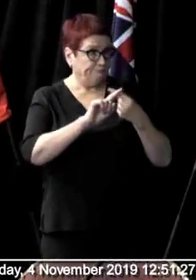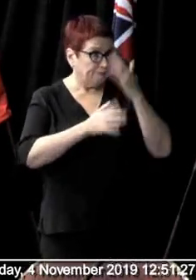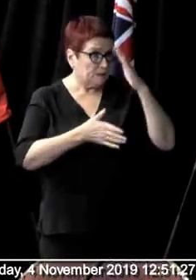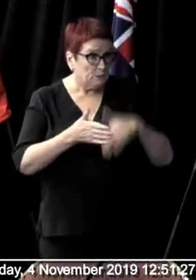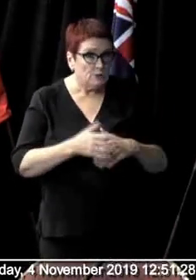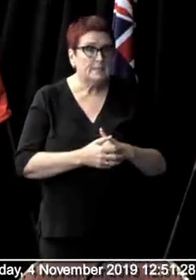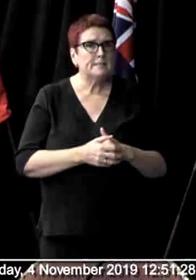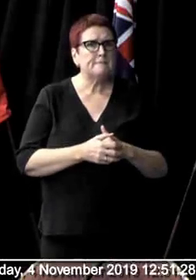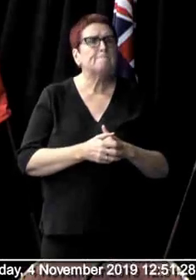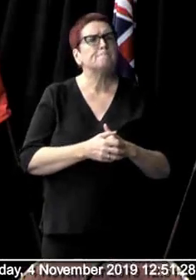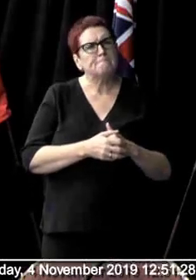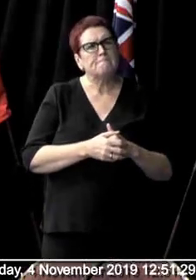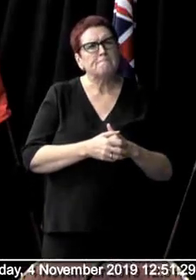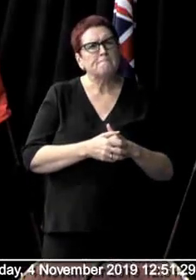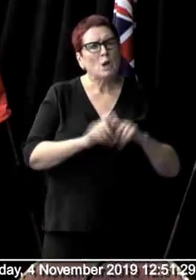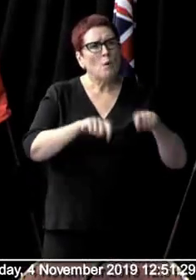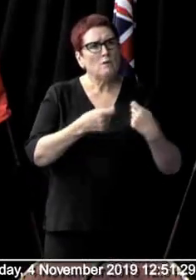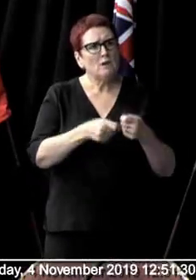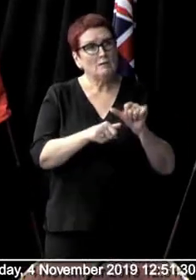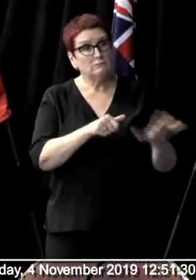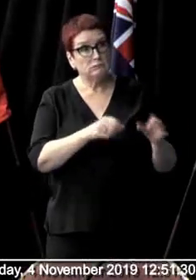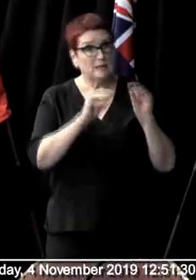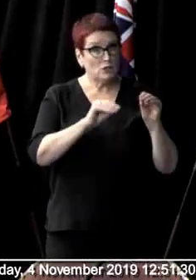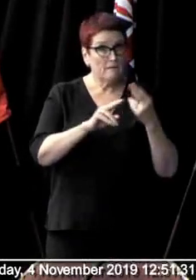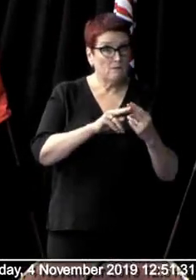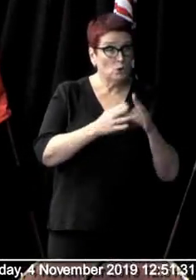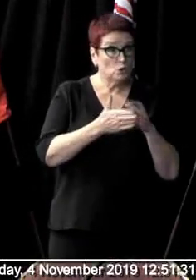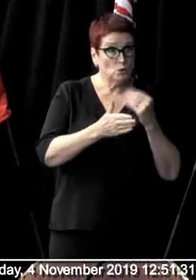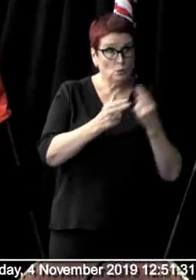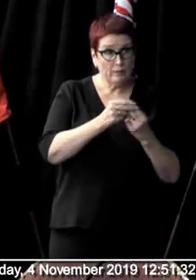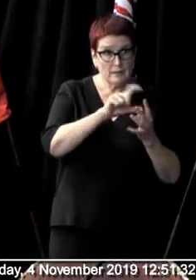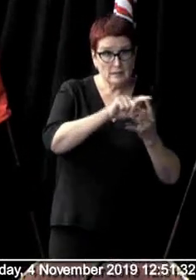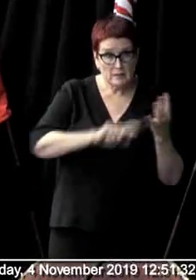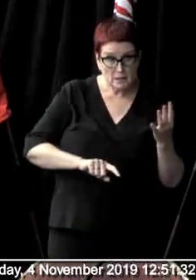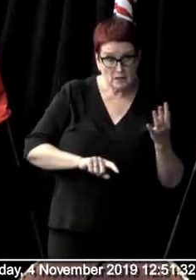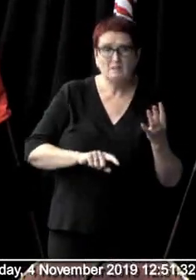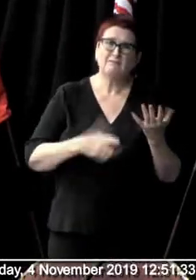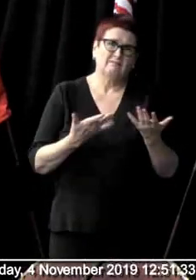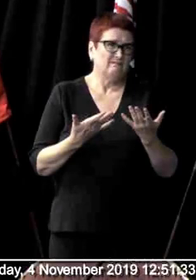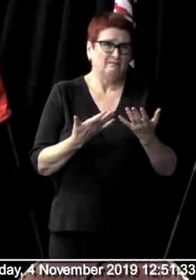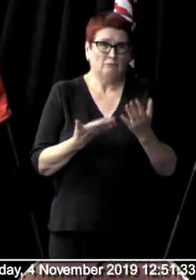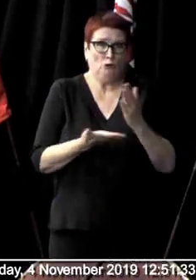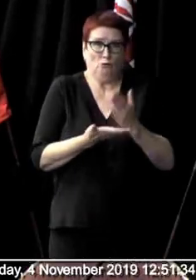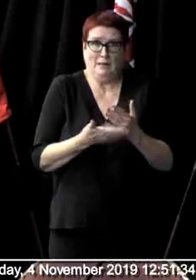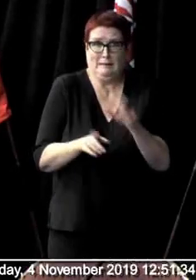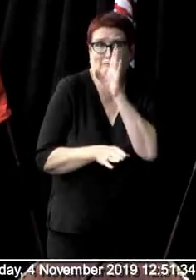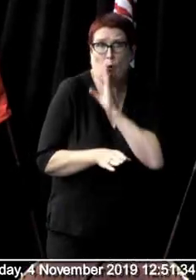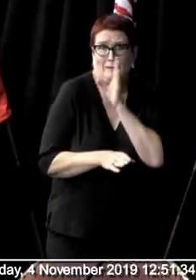providing a good education to students with disability is also about doing ordinary stuff, about providing a safe environment